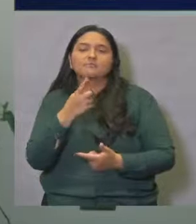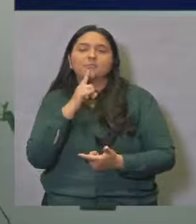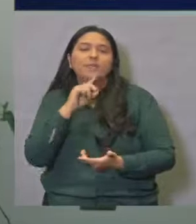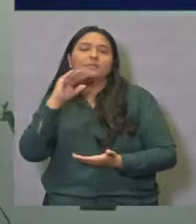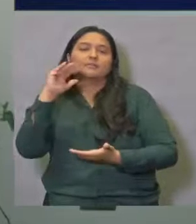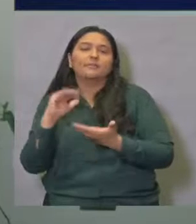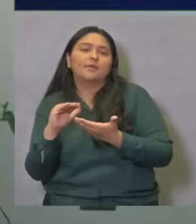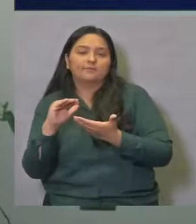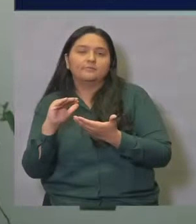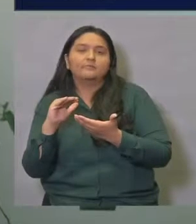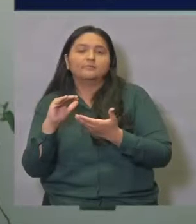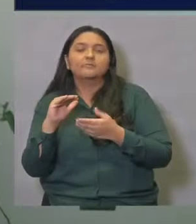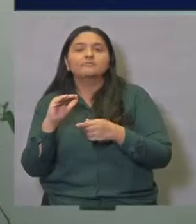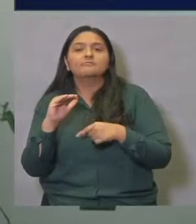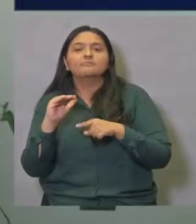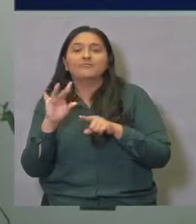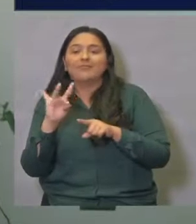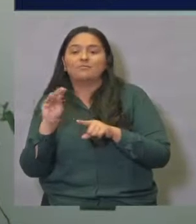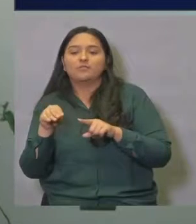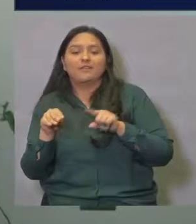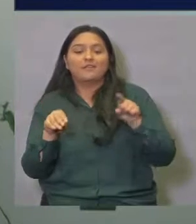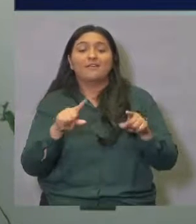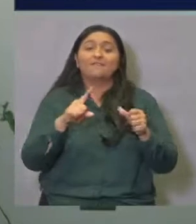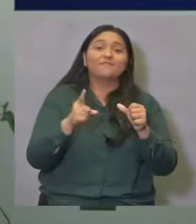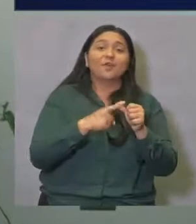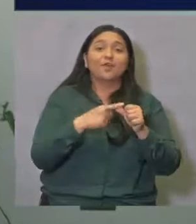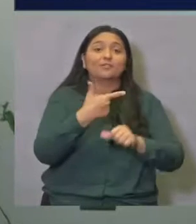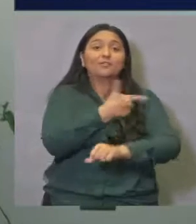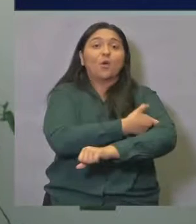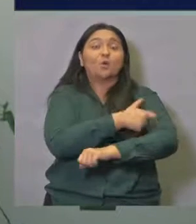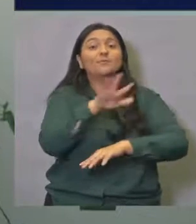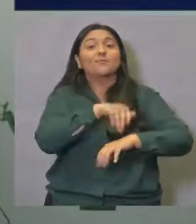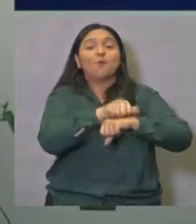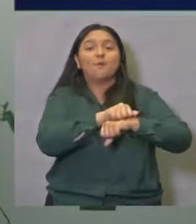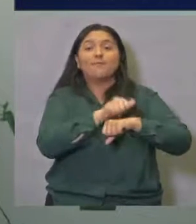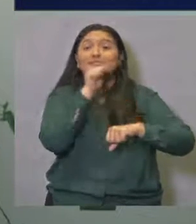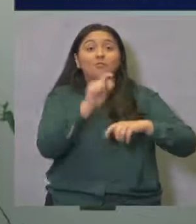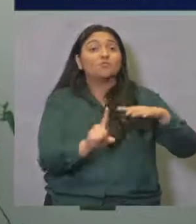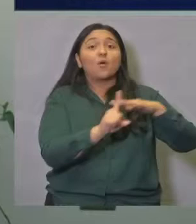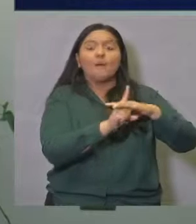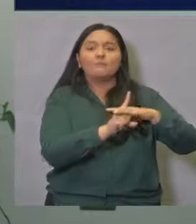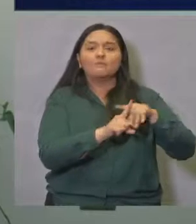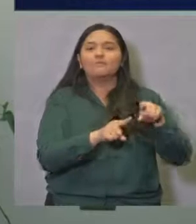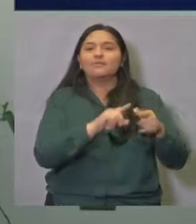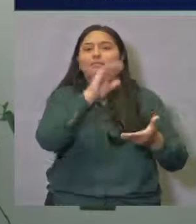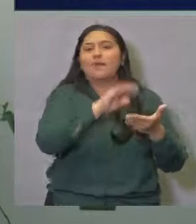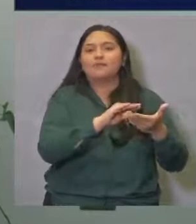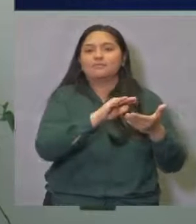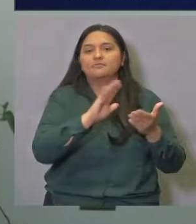A MUCH SMALLER RATE OF NO-SHOW